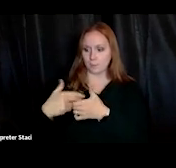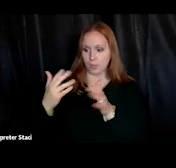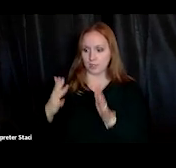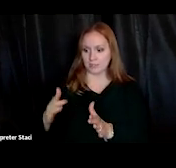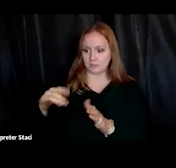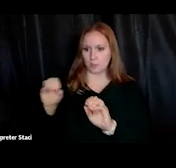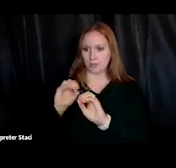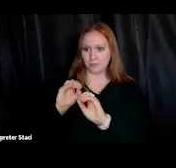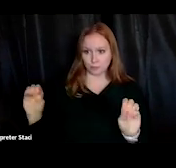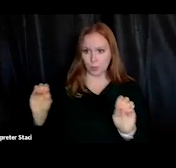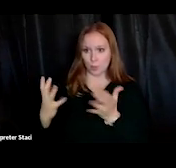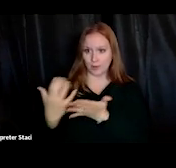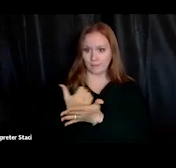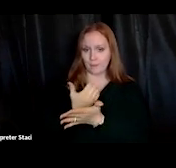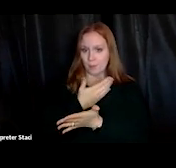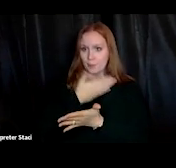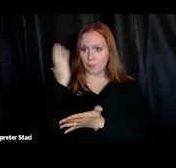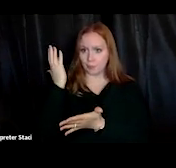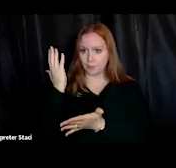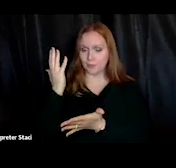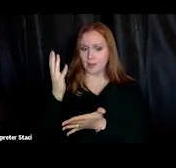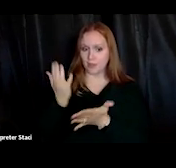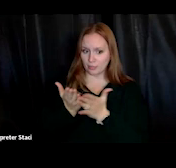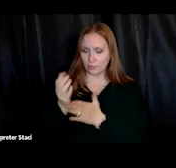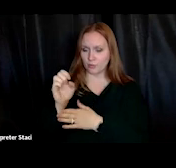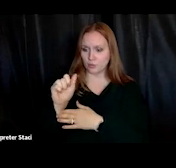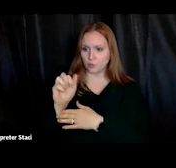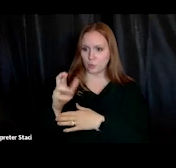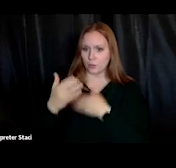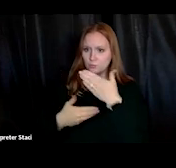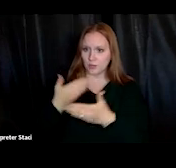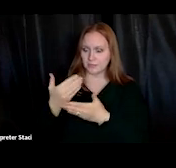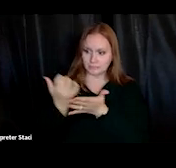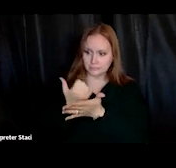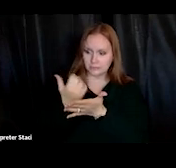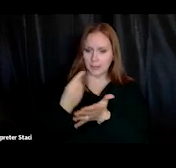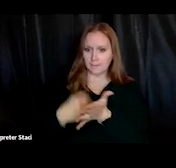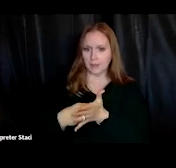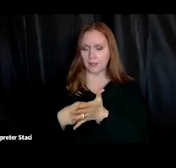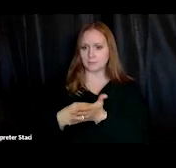and then goes through the SOAR process and starts receiving income, that means that person can now start paying a portion